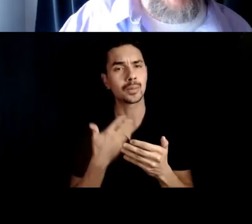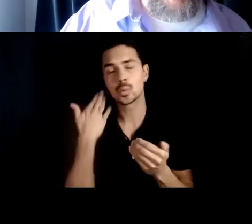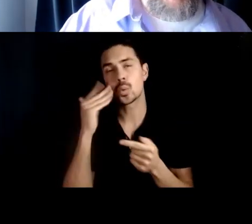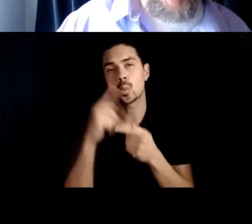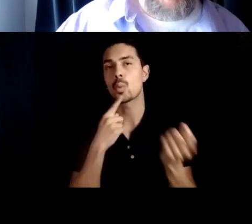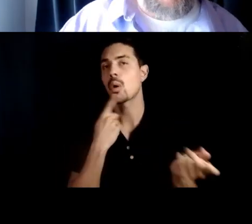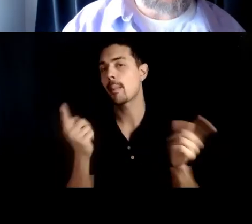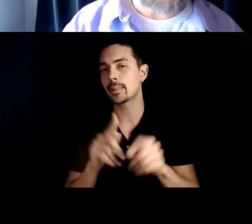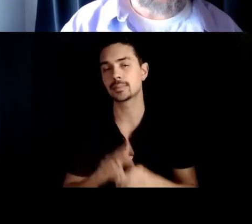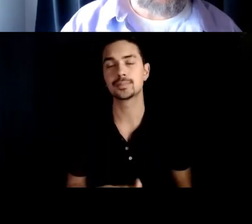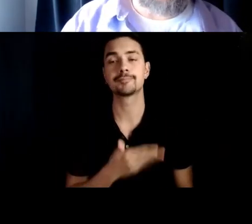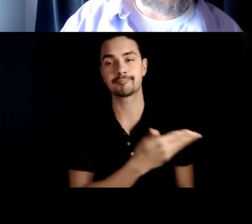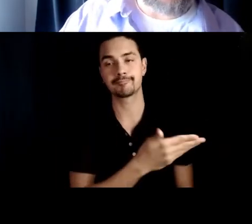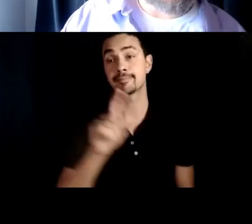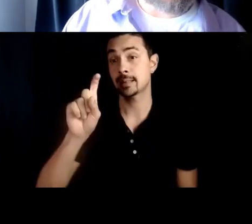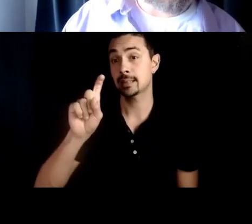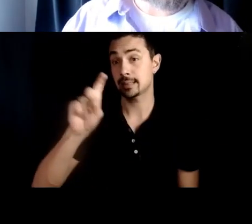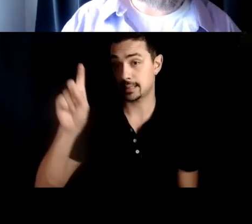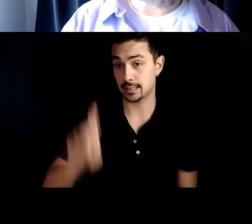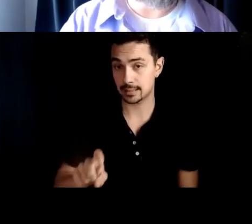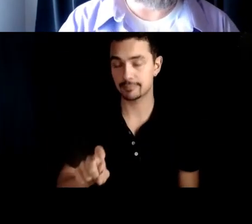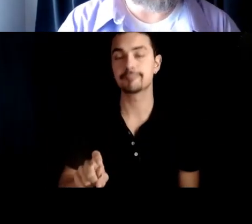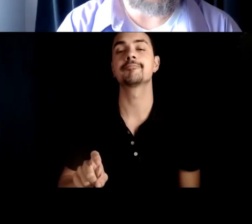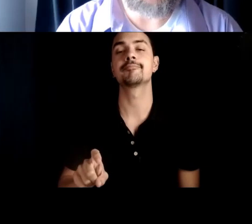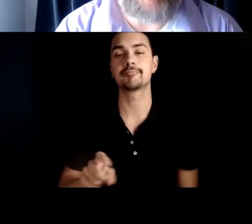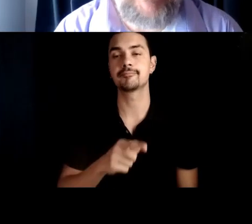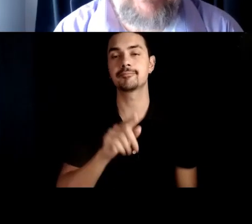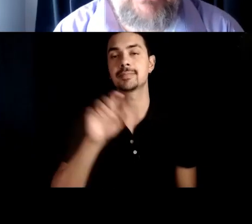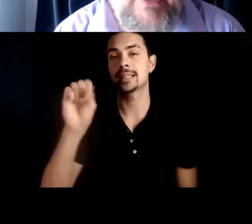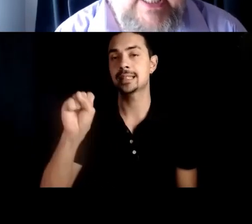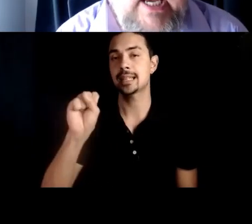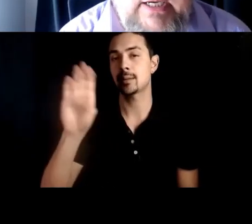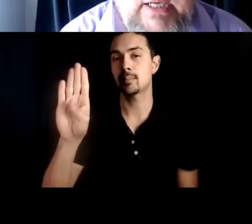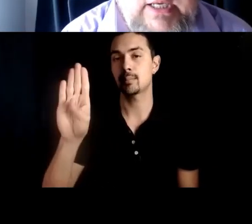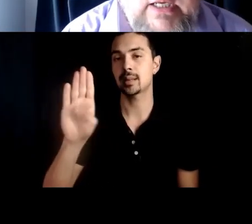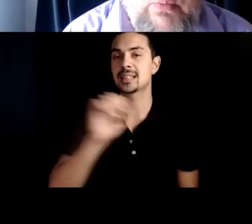So in Texas there's a Senate Bill 1029,